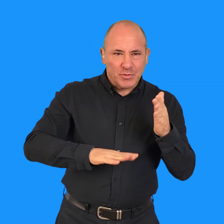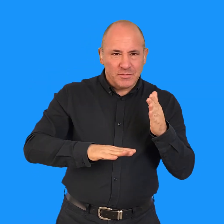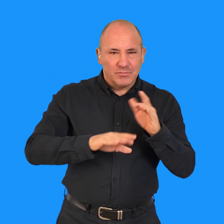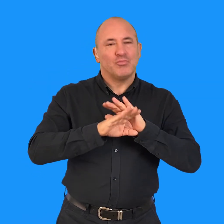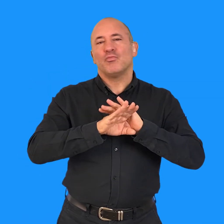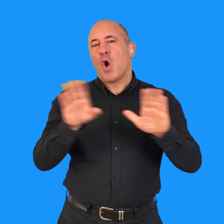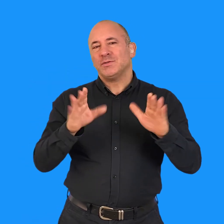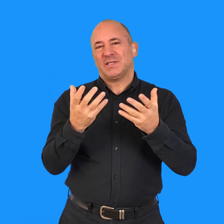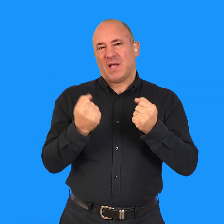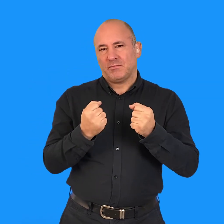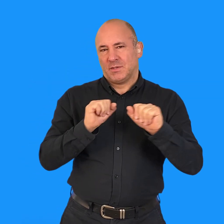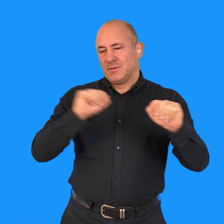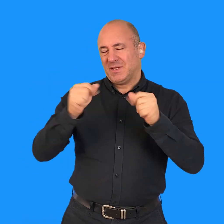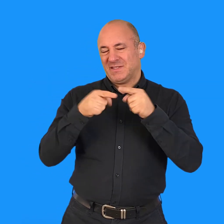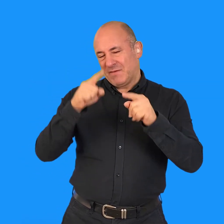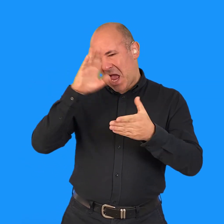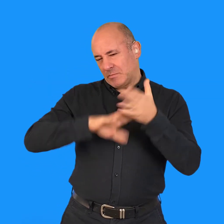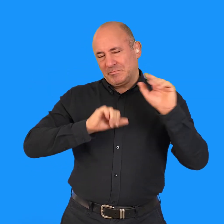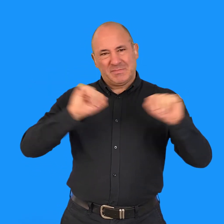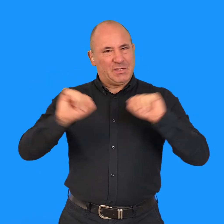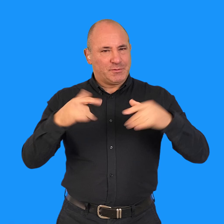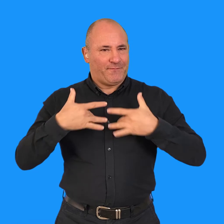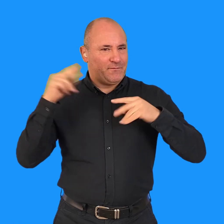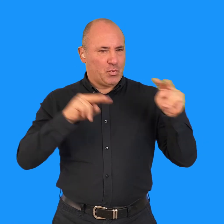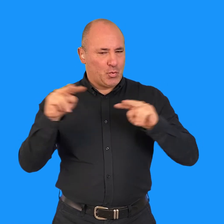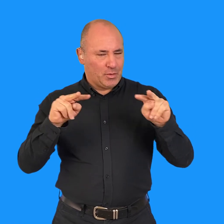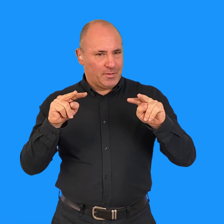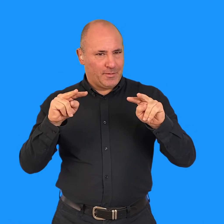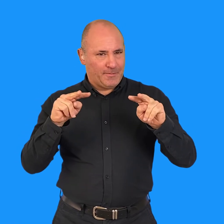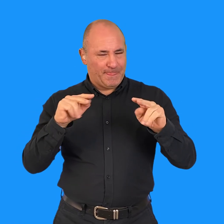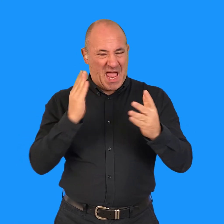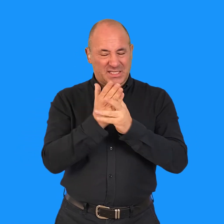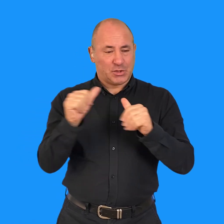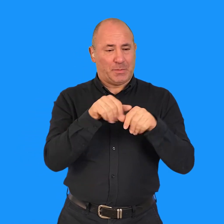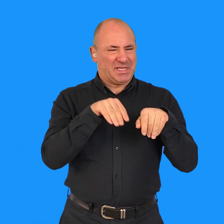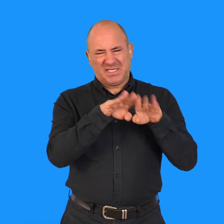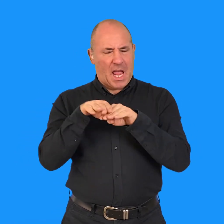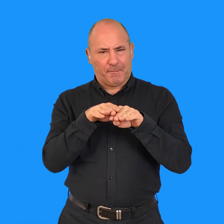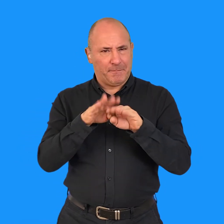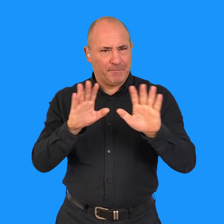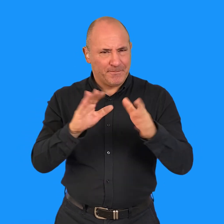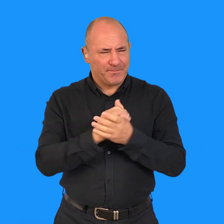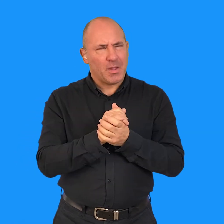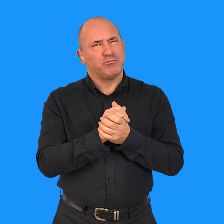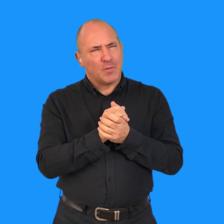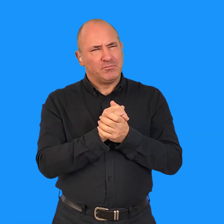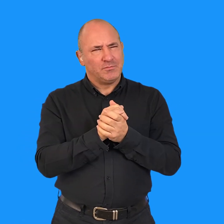that it tries to give everyone the same experience, as opposed to acknowledging people's differing experiences.